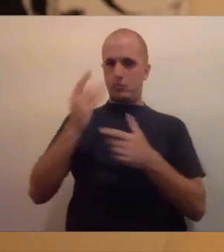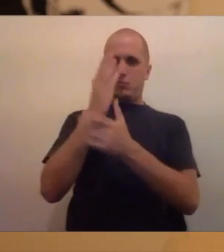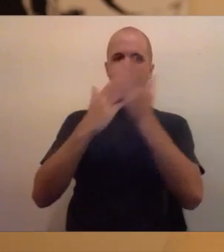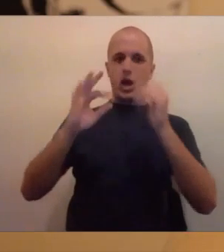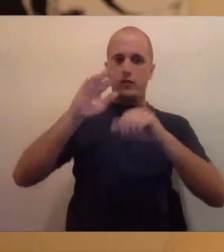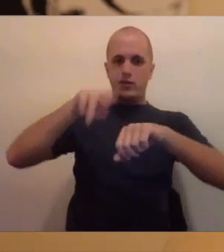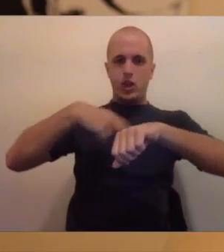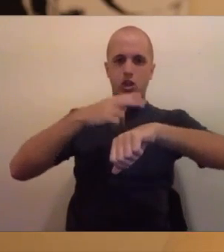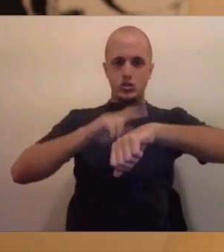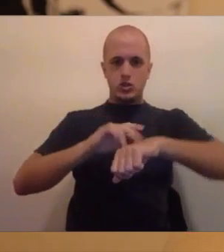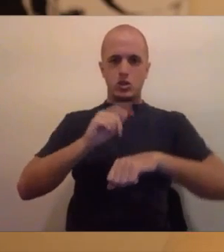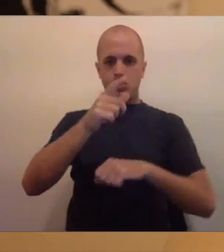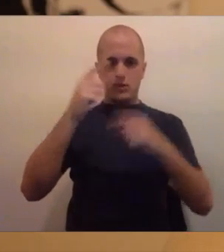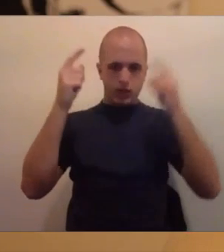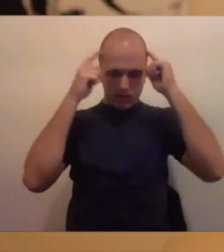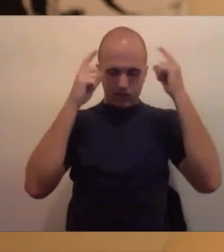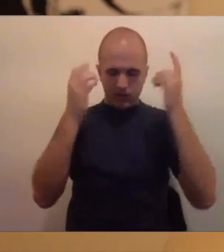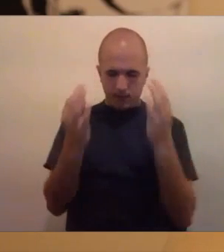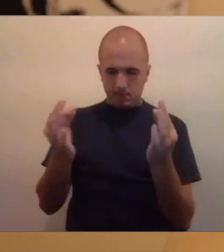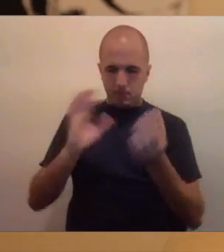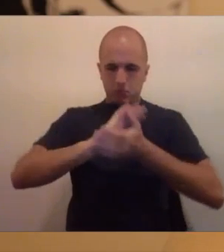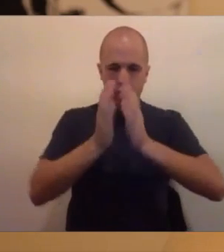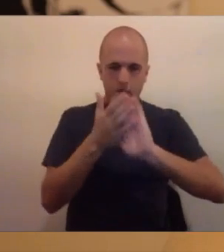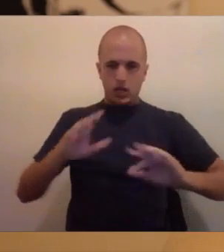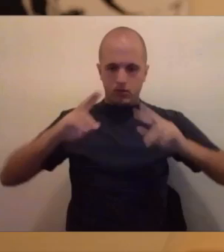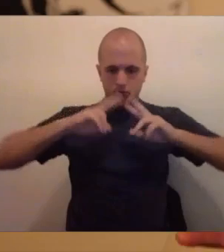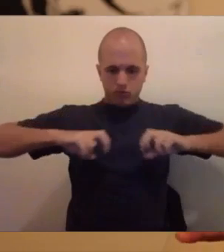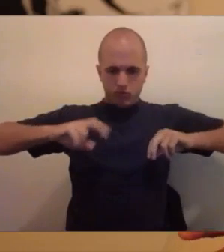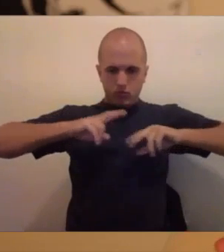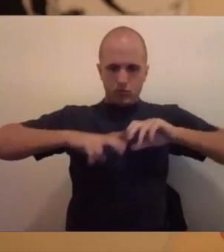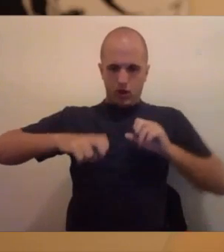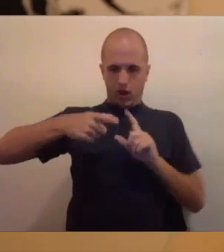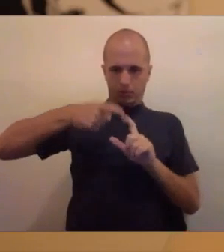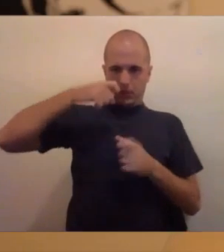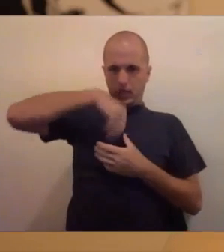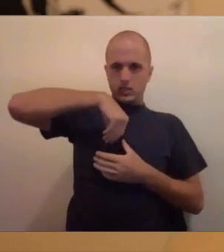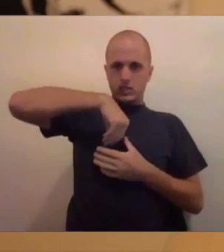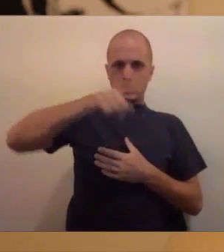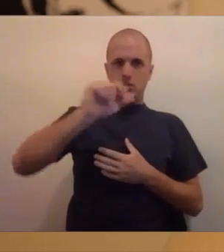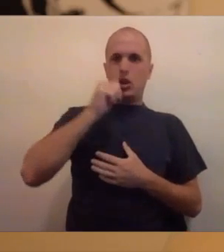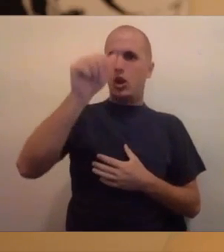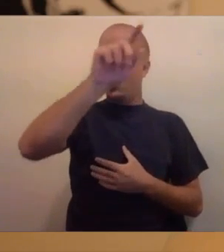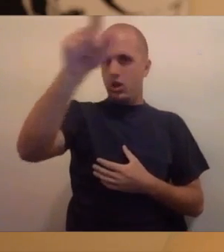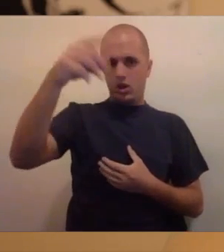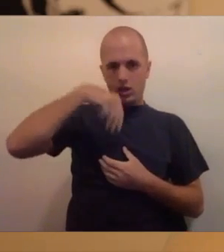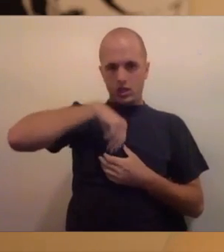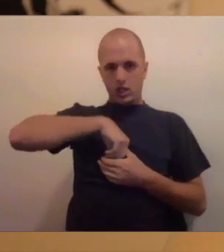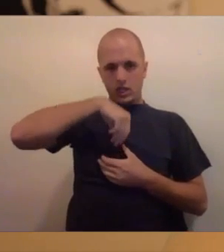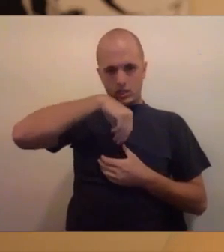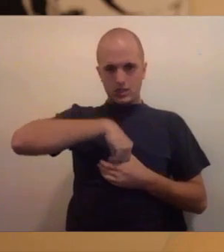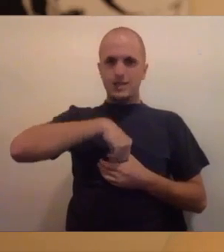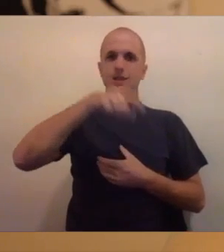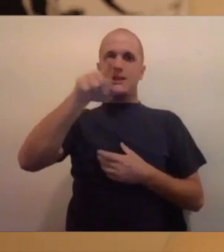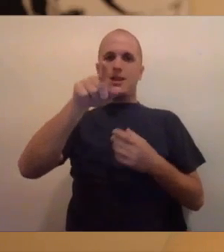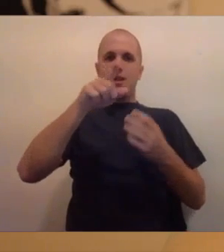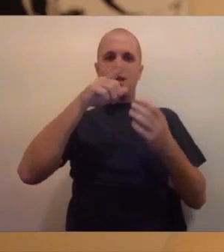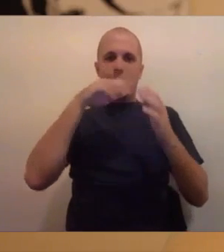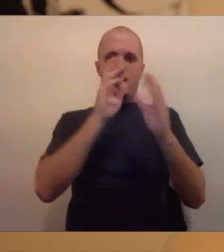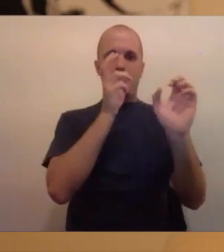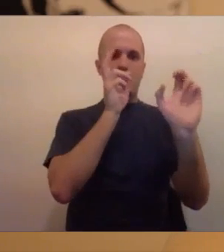You are in a meditative state, you are in a peaceful state, you are with yourself,